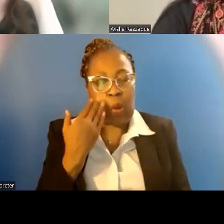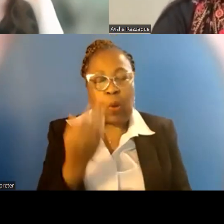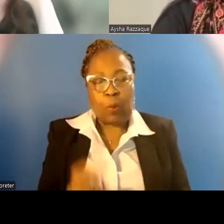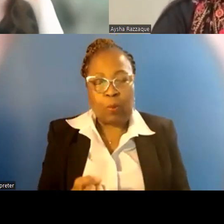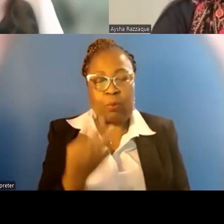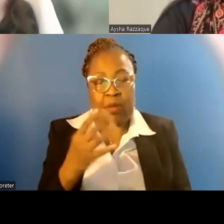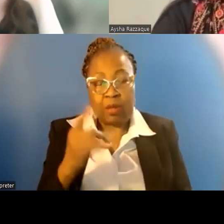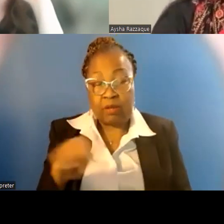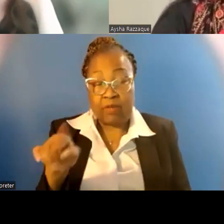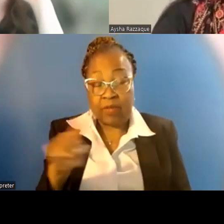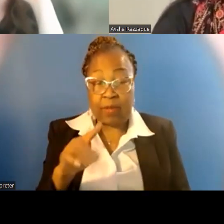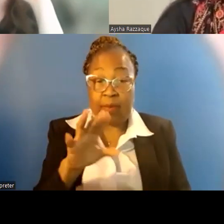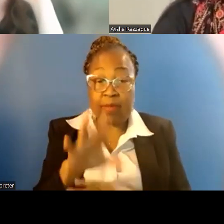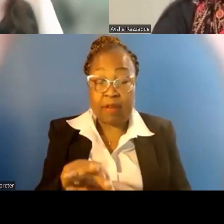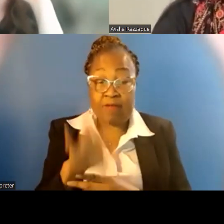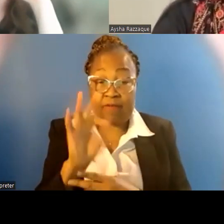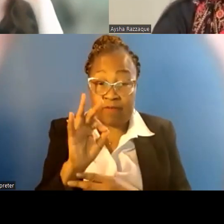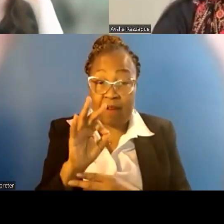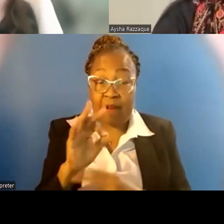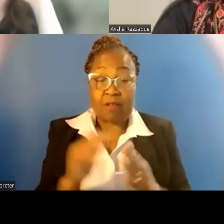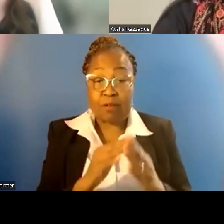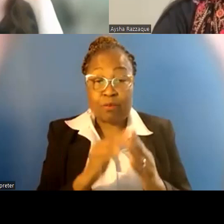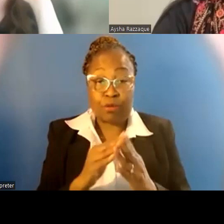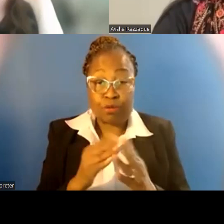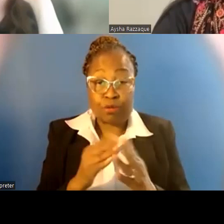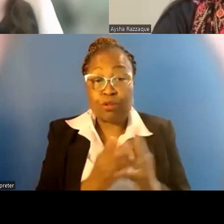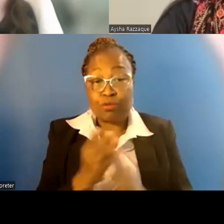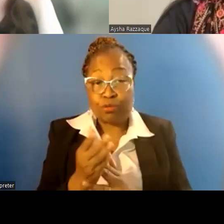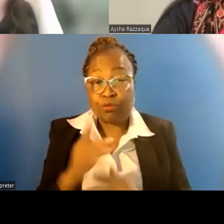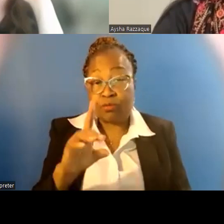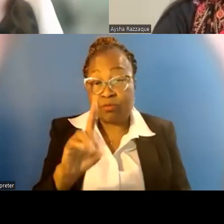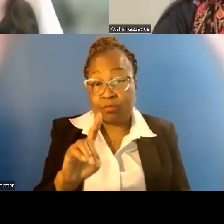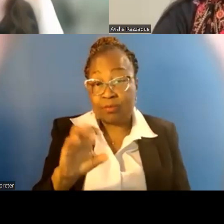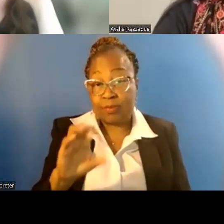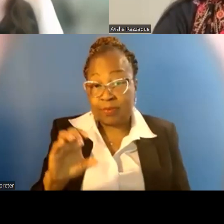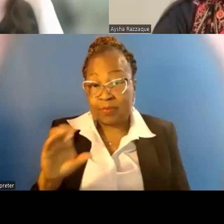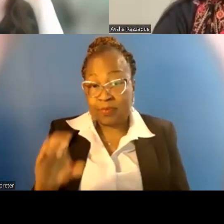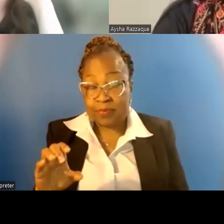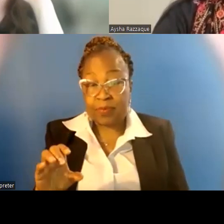through the cultural center and through our disability student organization on campus